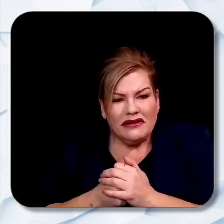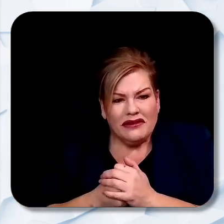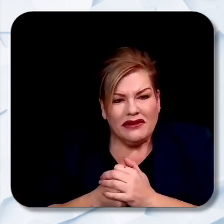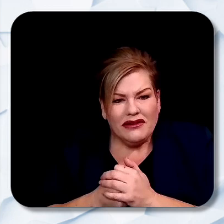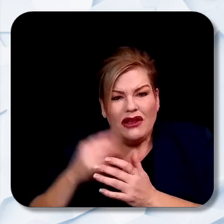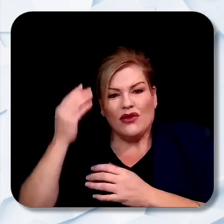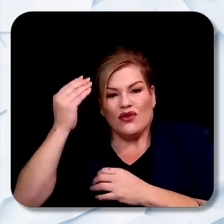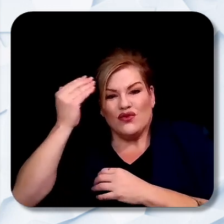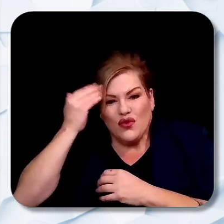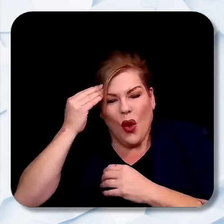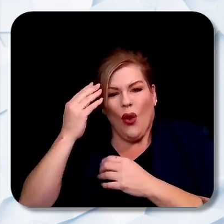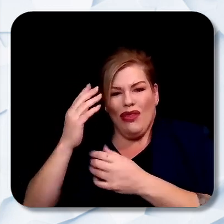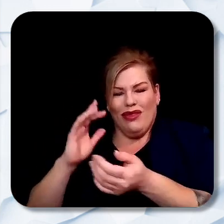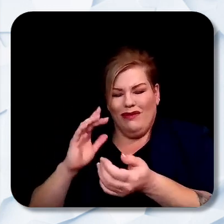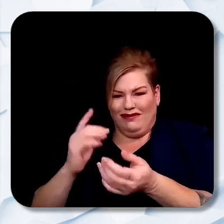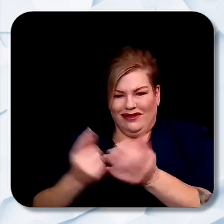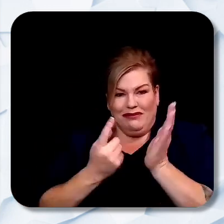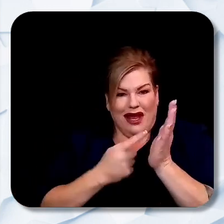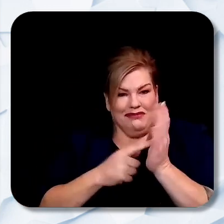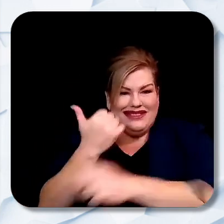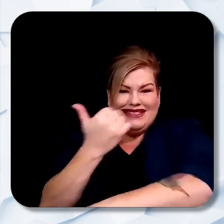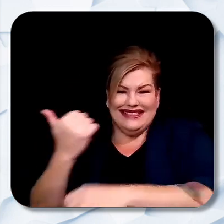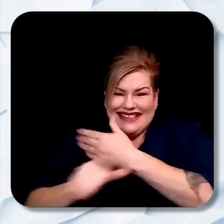to be dangerous but more dangerous street drugs. They're not, you know, predominantly